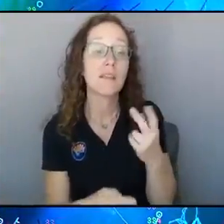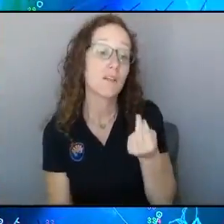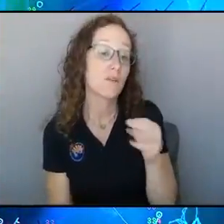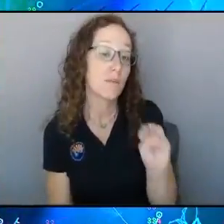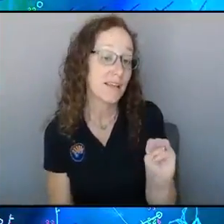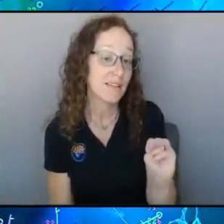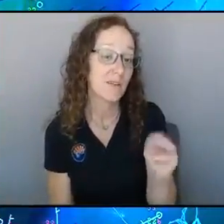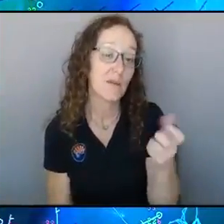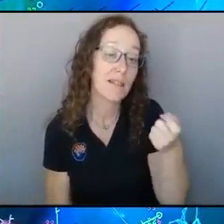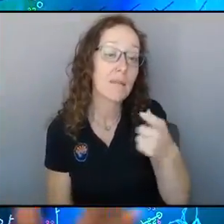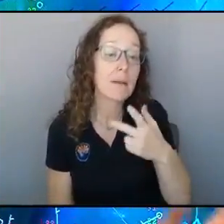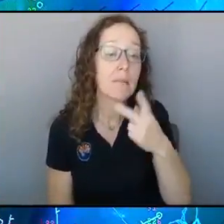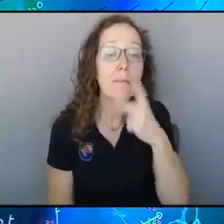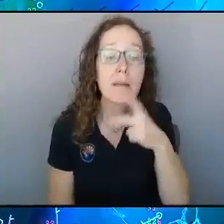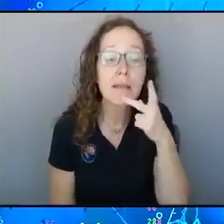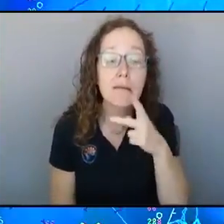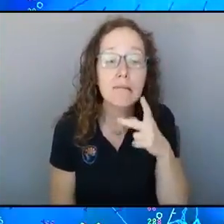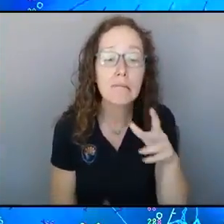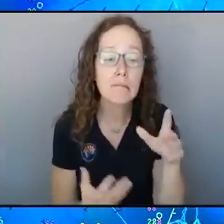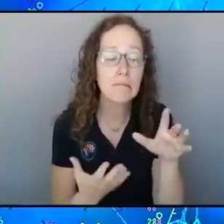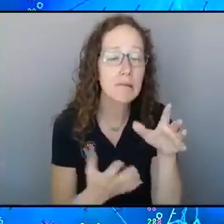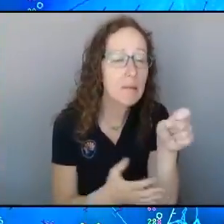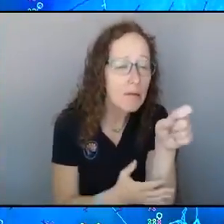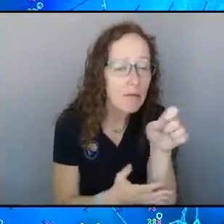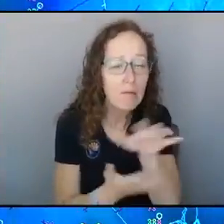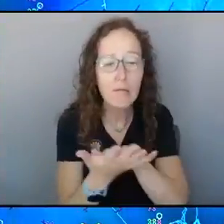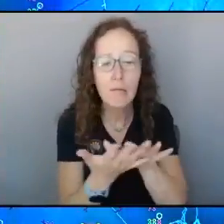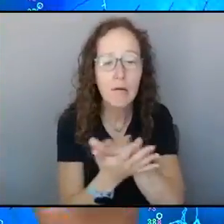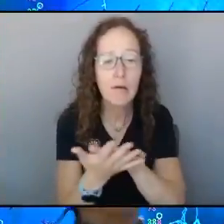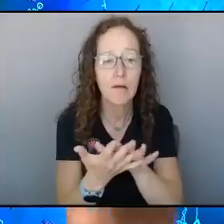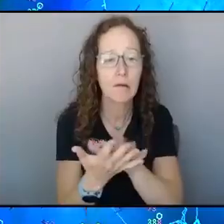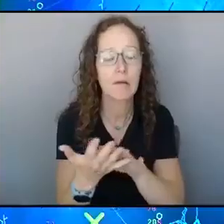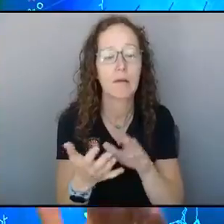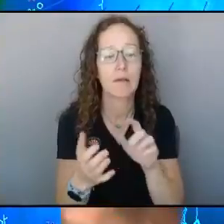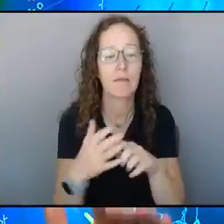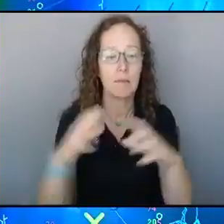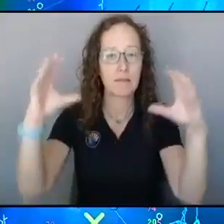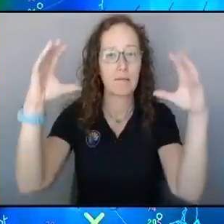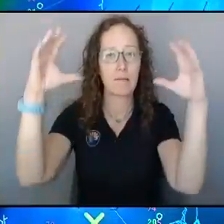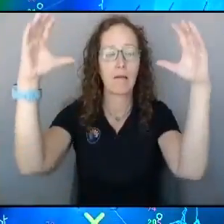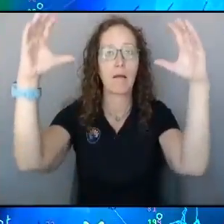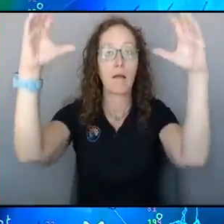a mid level cloud with moisture at all levels. So as opposed to